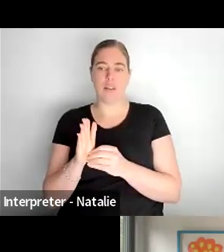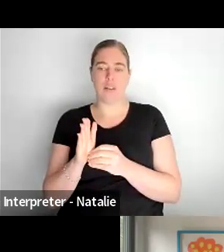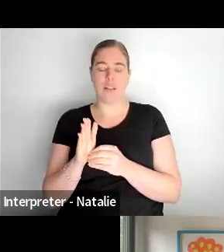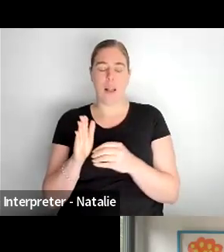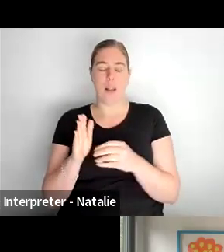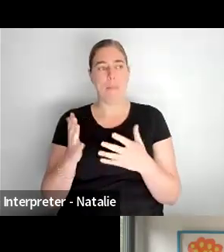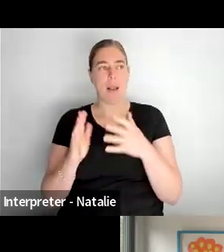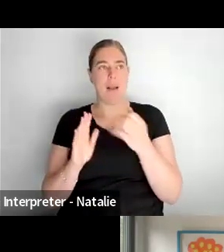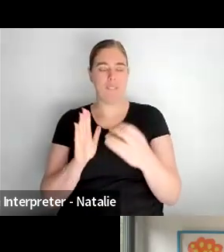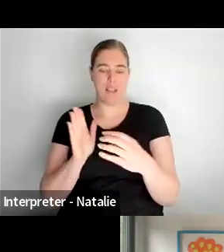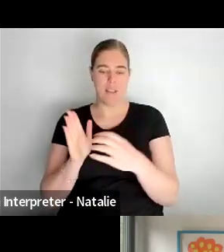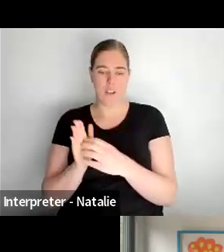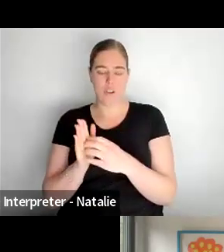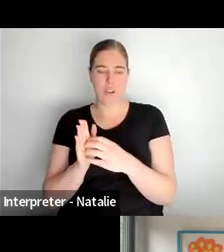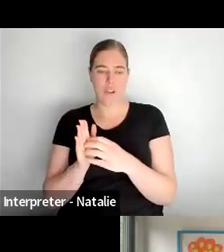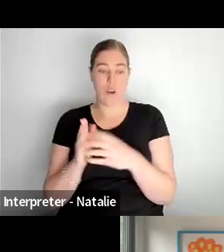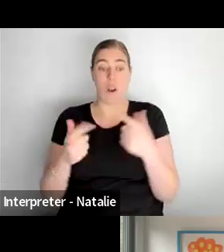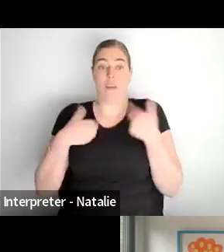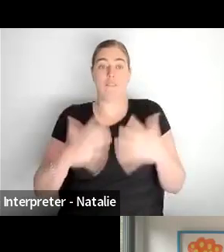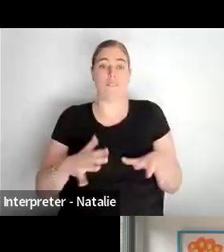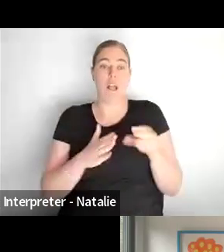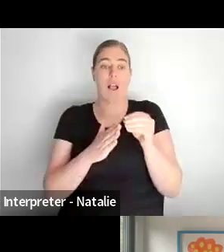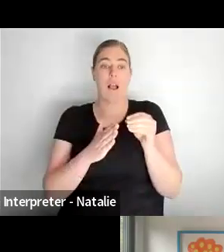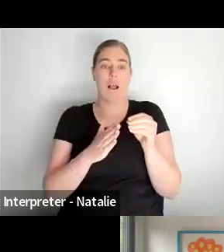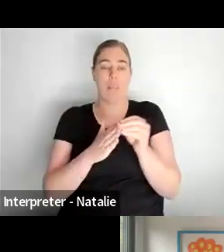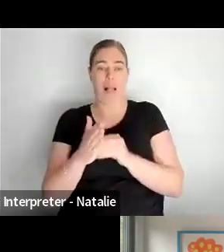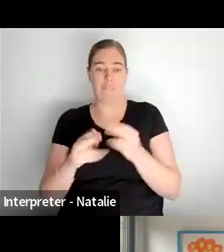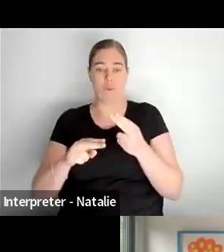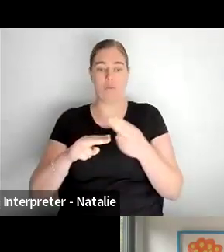done this sometimes when applying for projects, you forget, you talk about the project you are